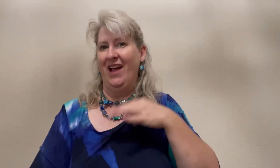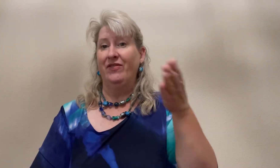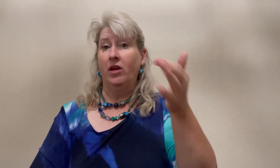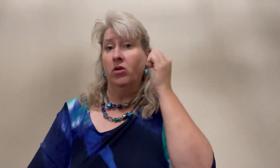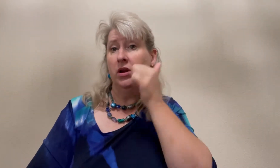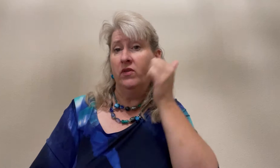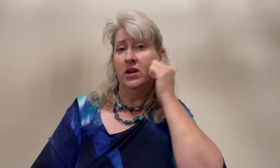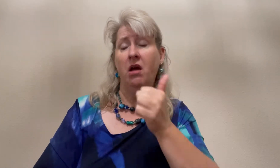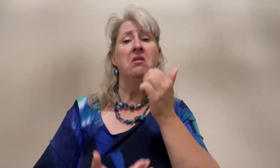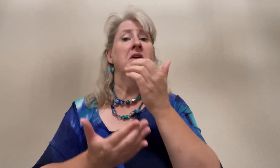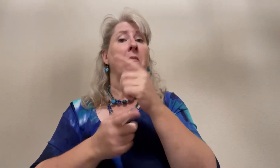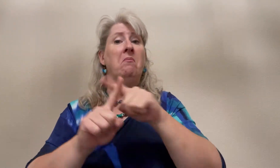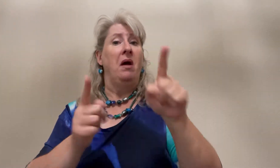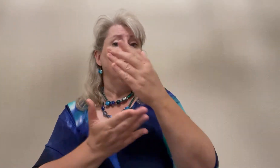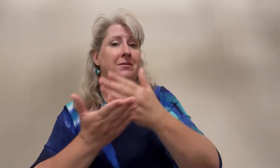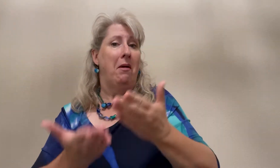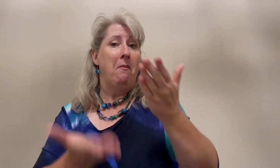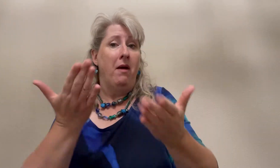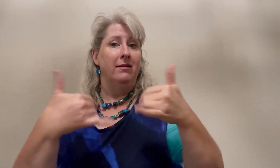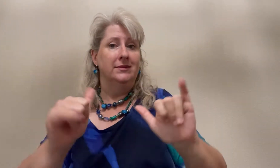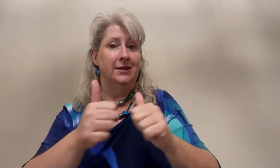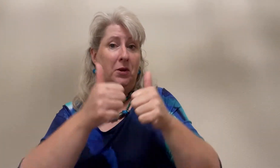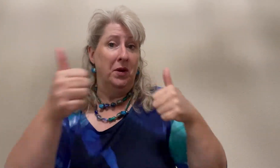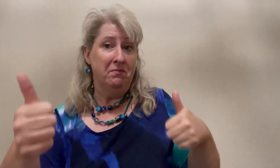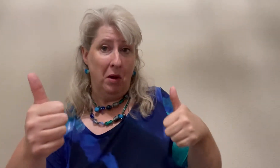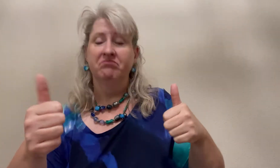at the office everyday, but some staff might want to still work remotely on some days.